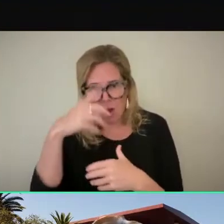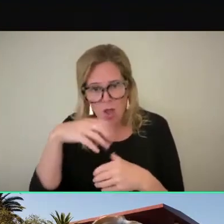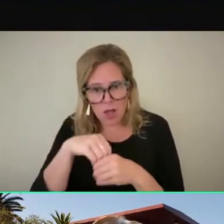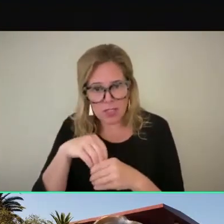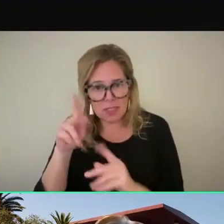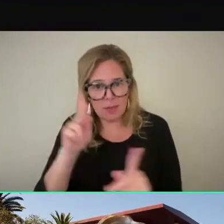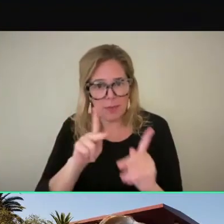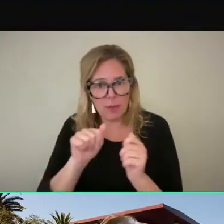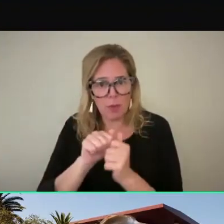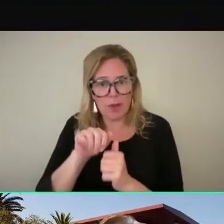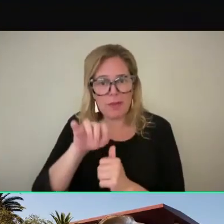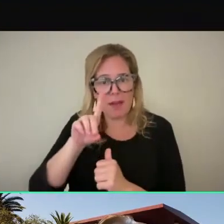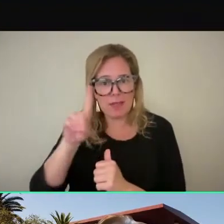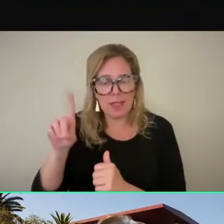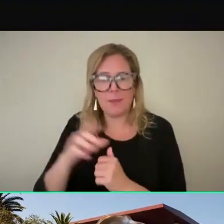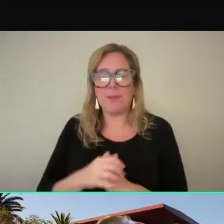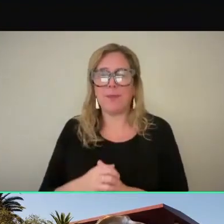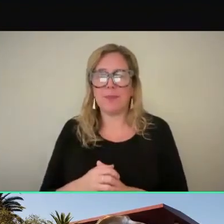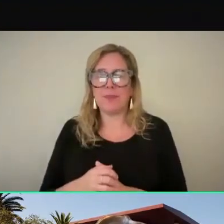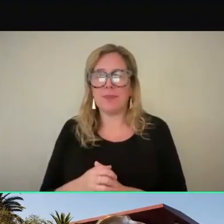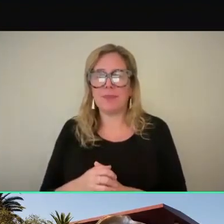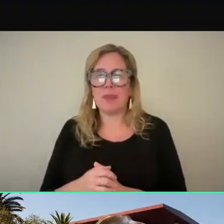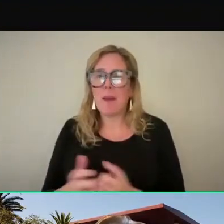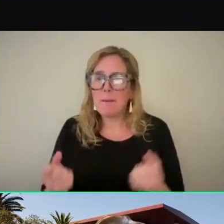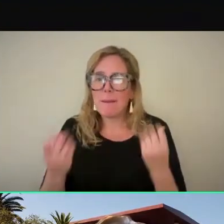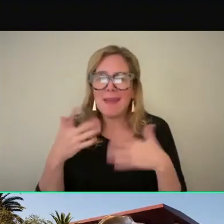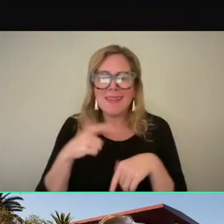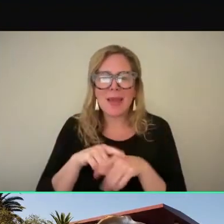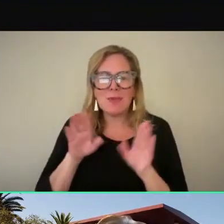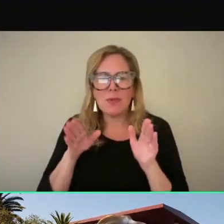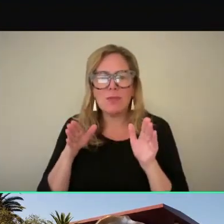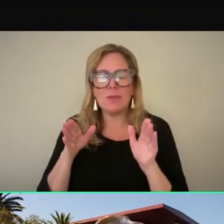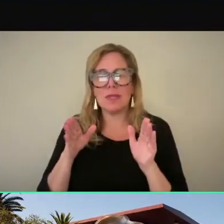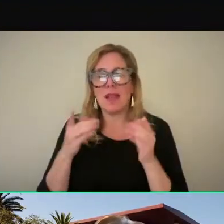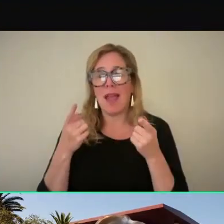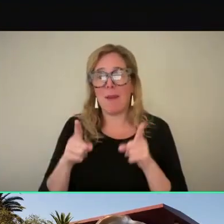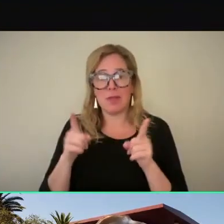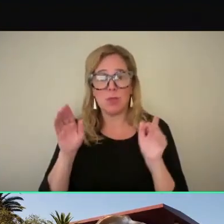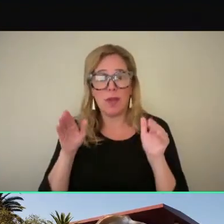populations. That's very important. Sometimes we think about autism first as a pediatric condition,